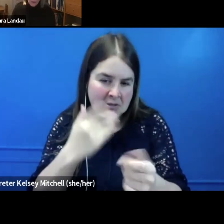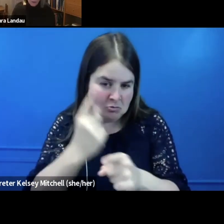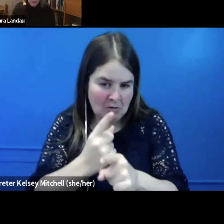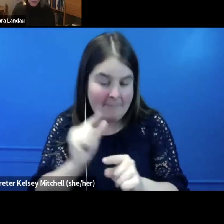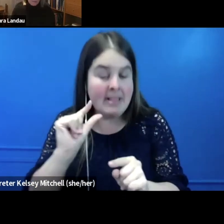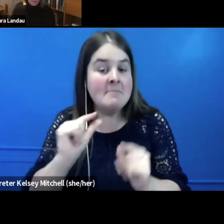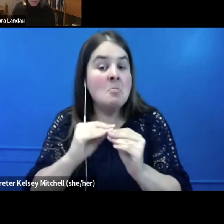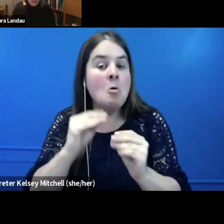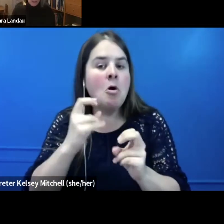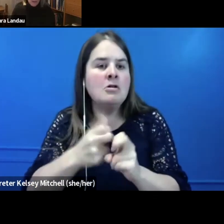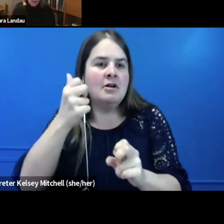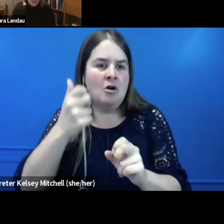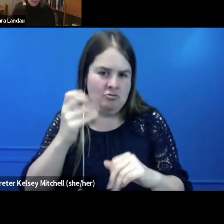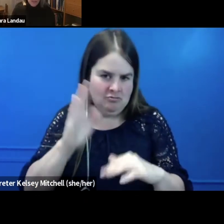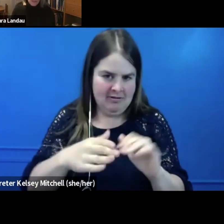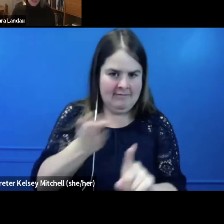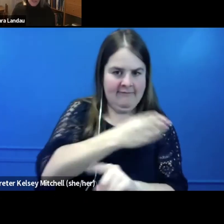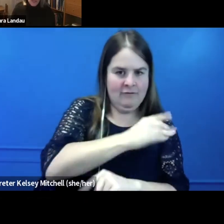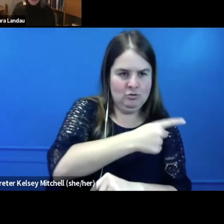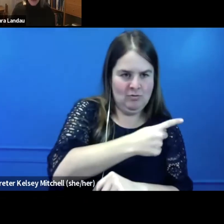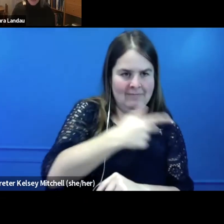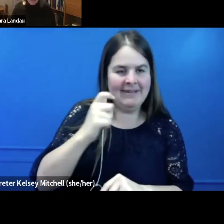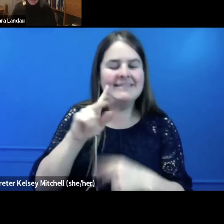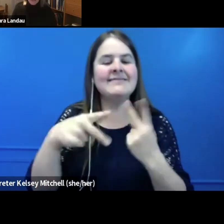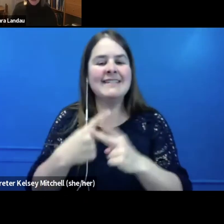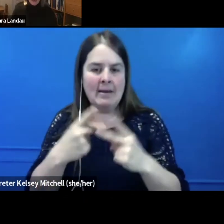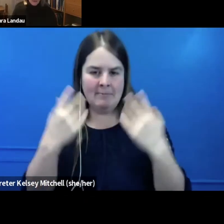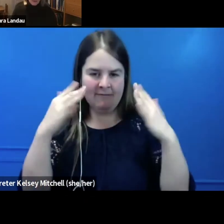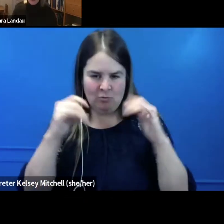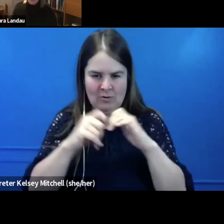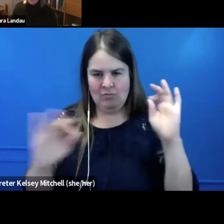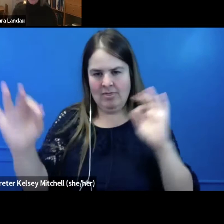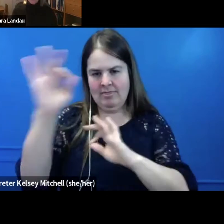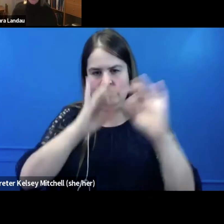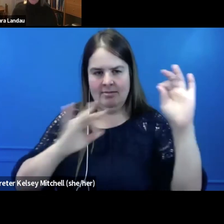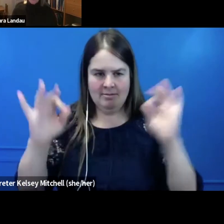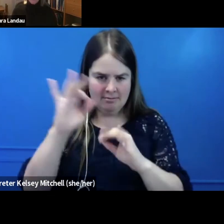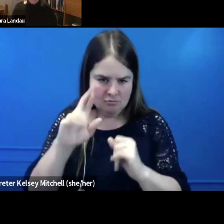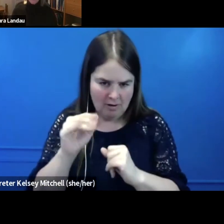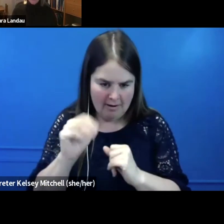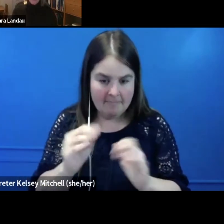first because of the noise type and finally i'll give you the